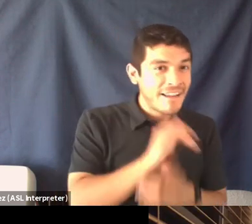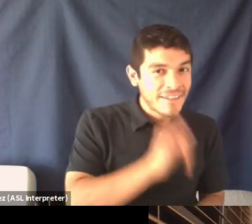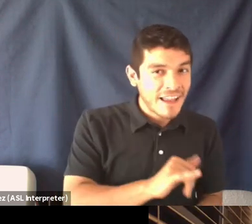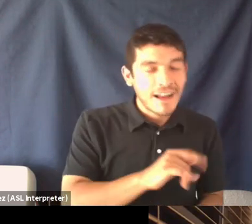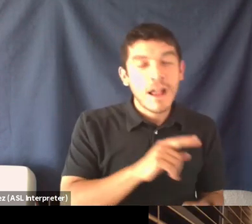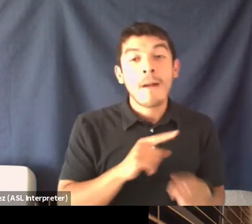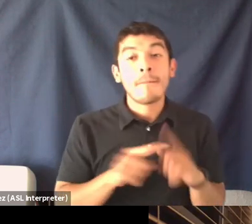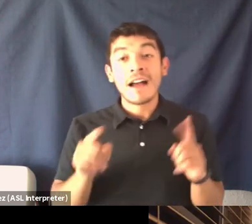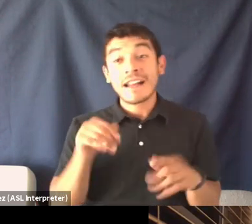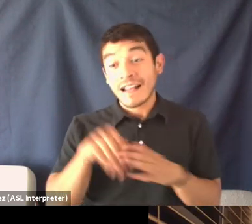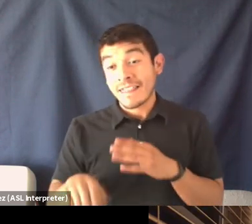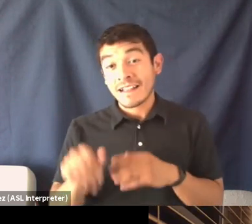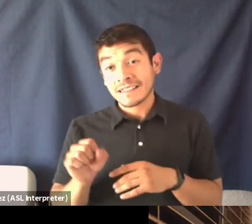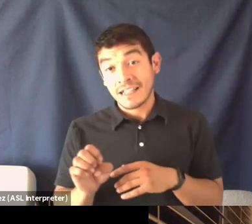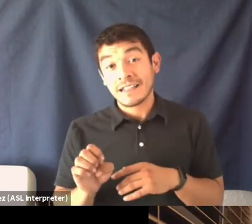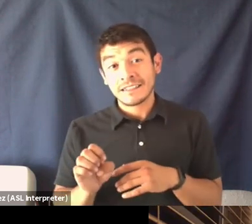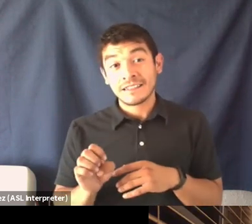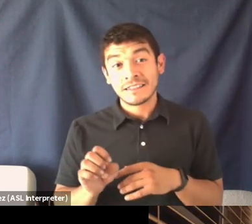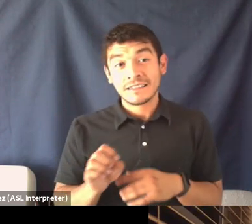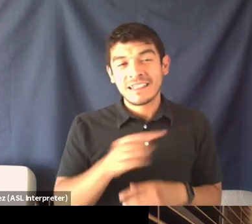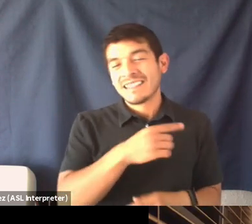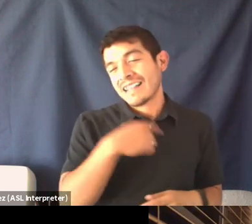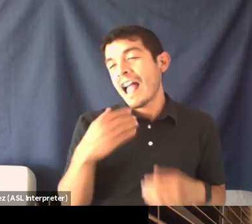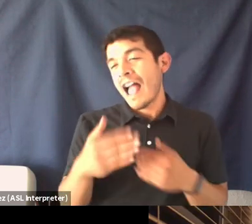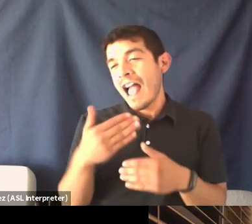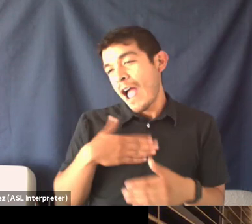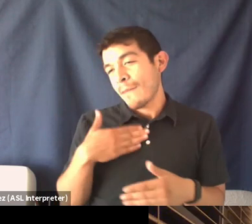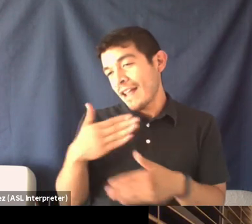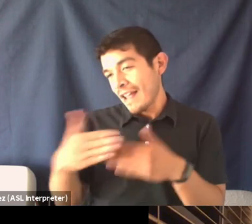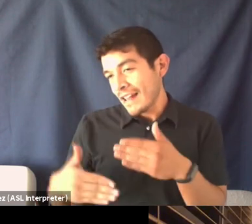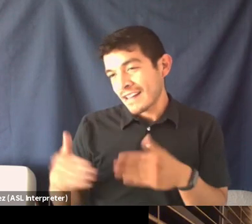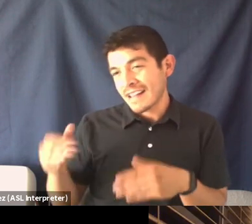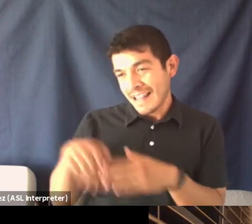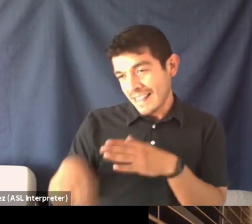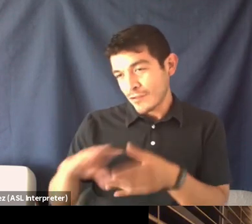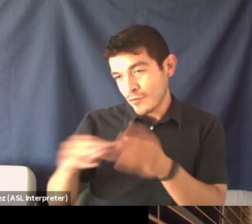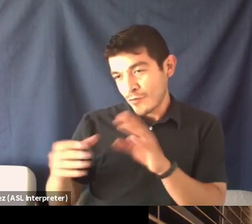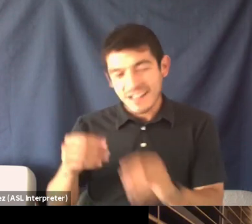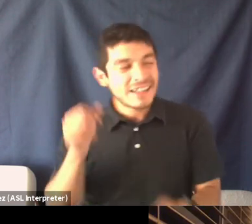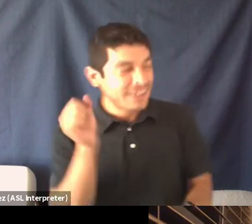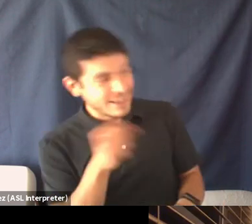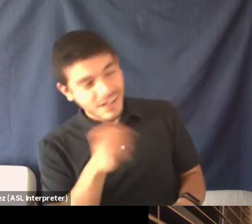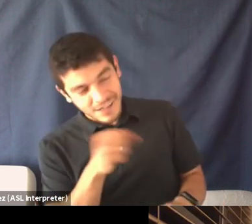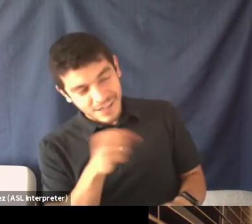But in this case, I mean-- There was a happy ending in this case. Yeah, I think the one thing that was just